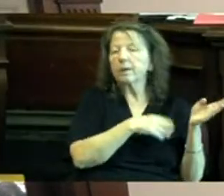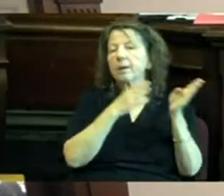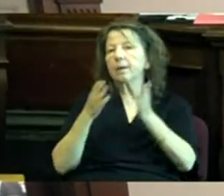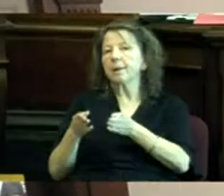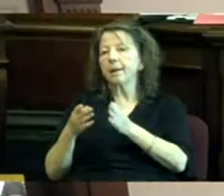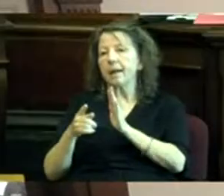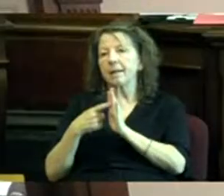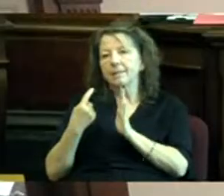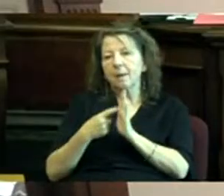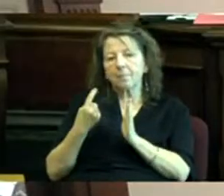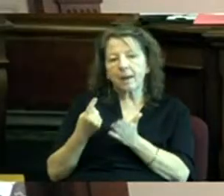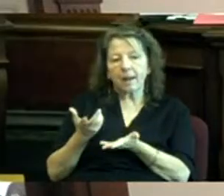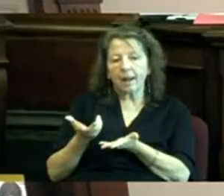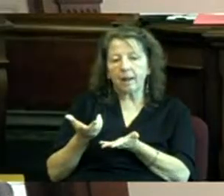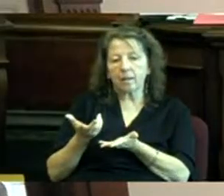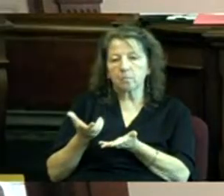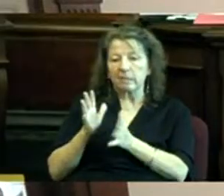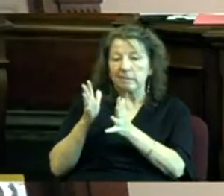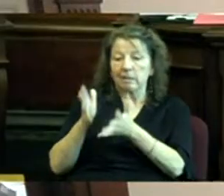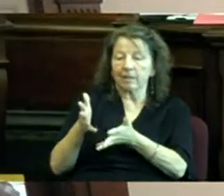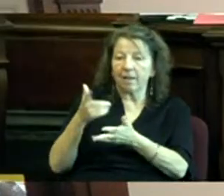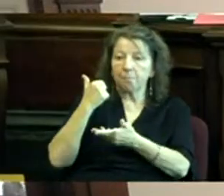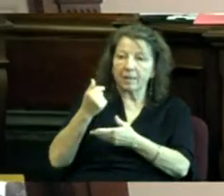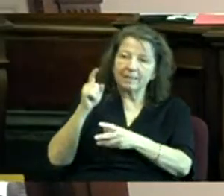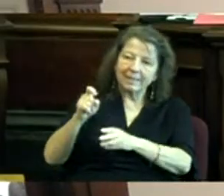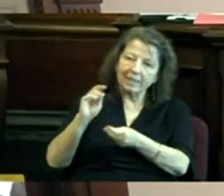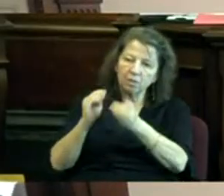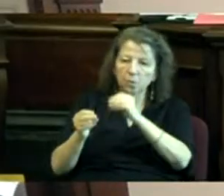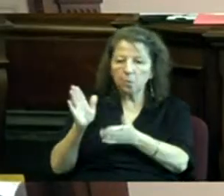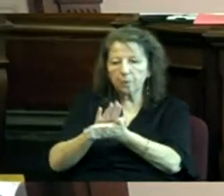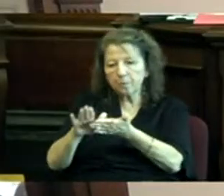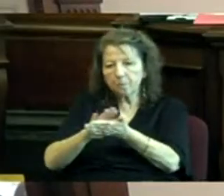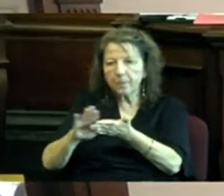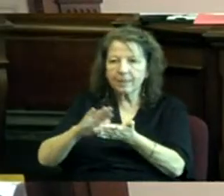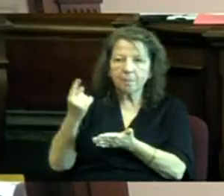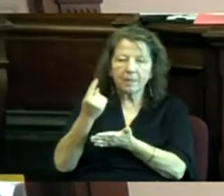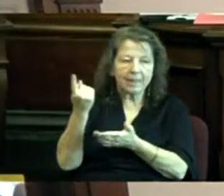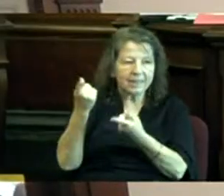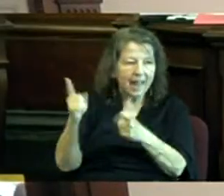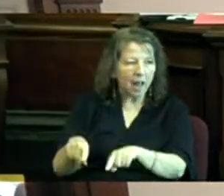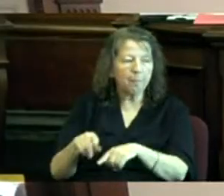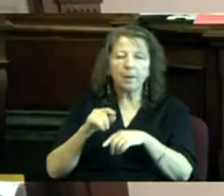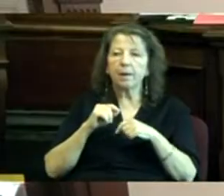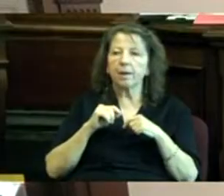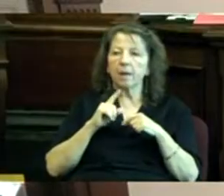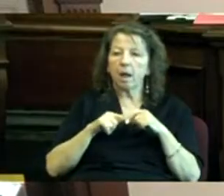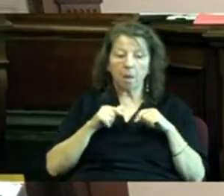along that could could fill in there. Sometimes they sit